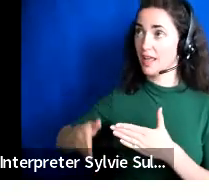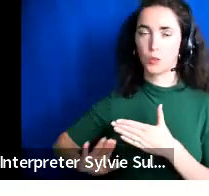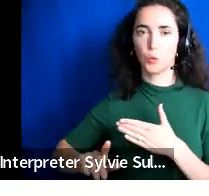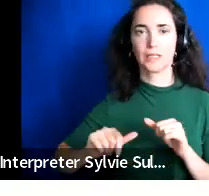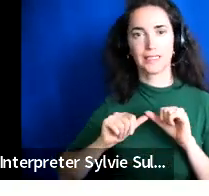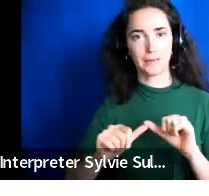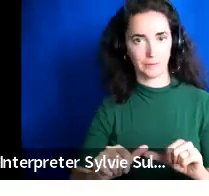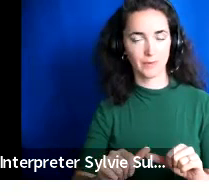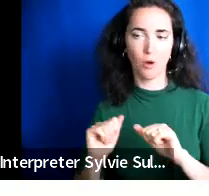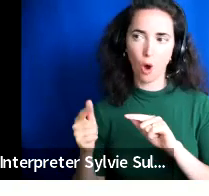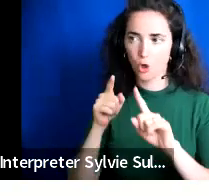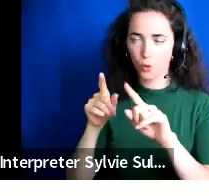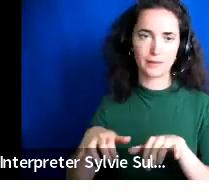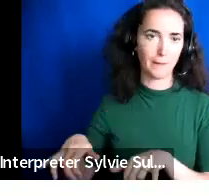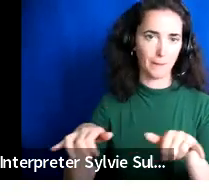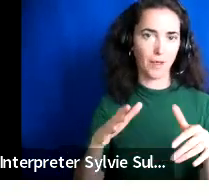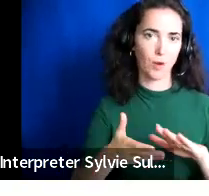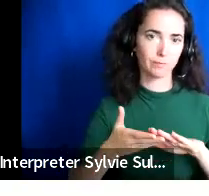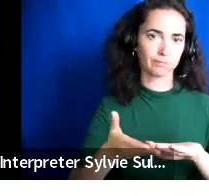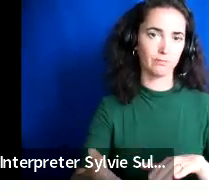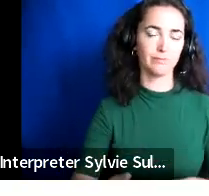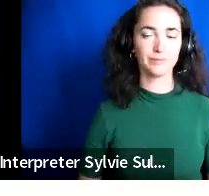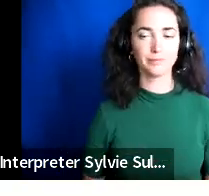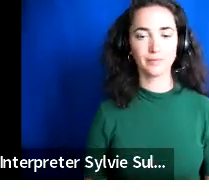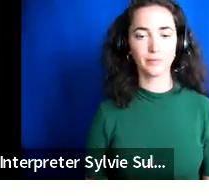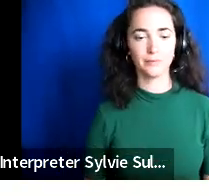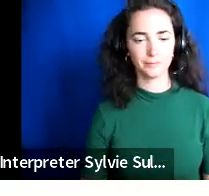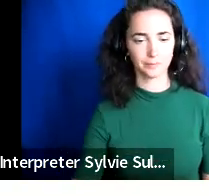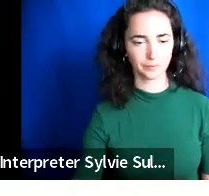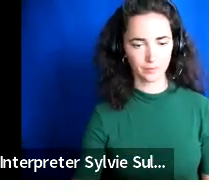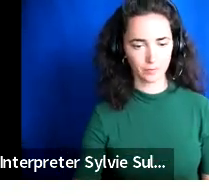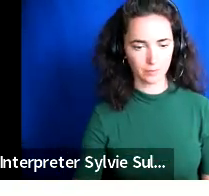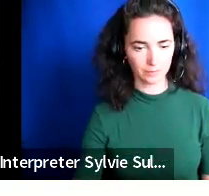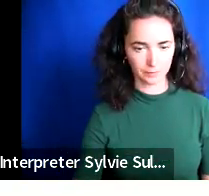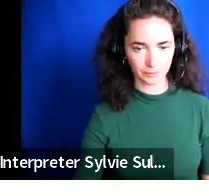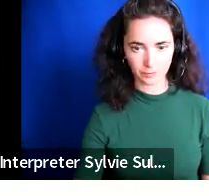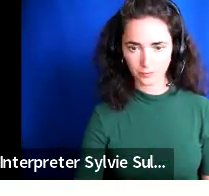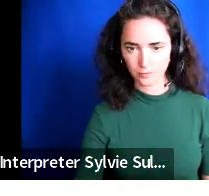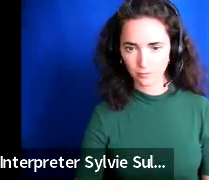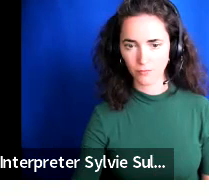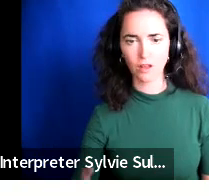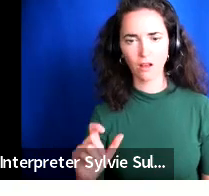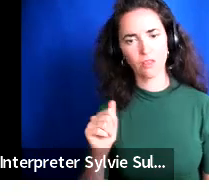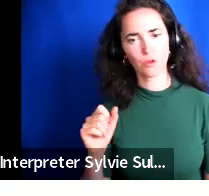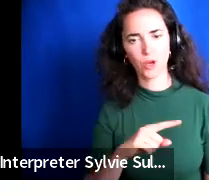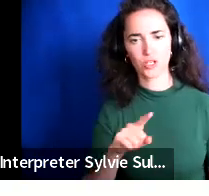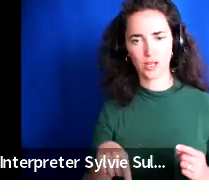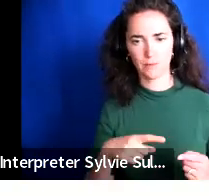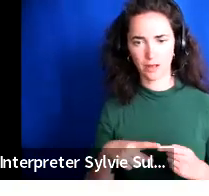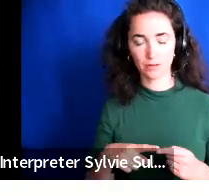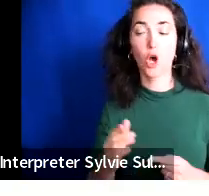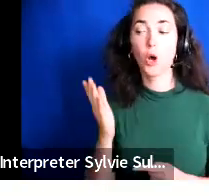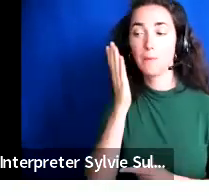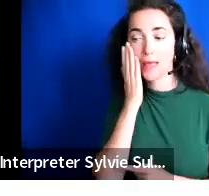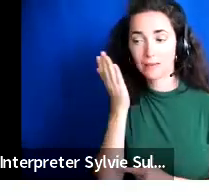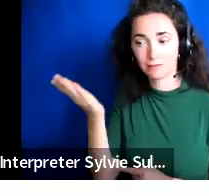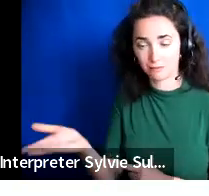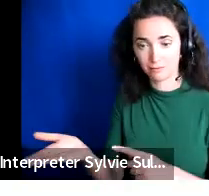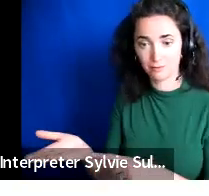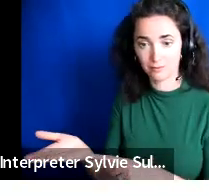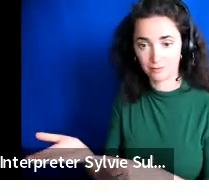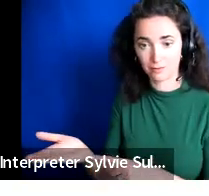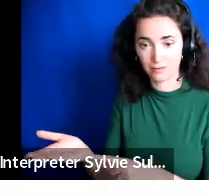government are the stabilization beds. are the stabilization bands open to individuals with Idb.